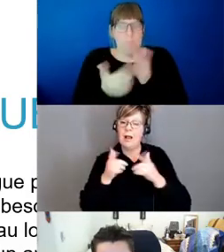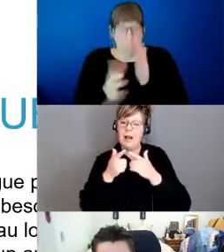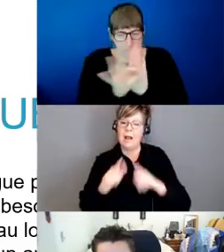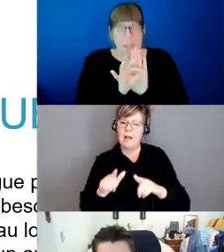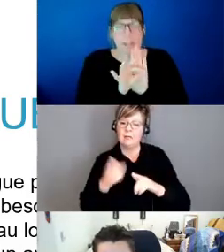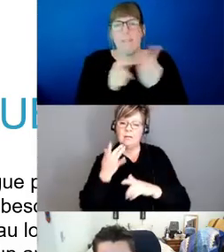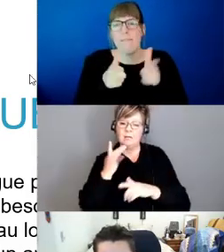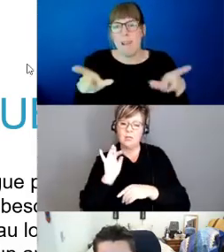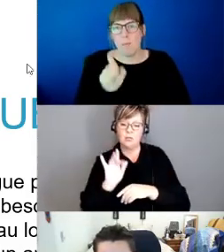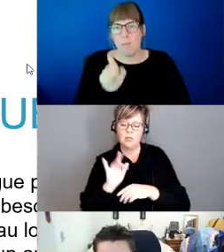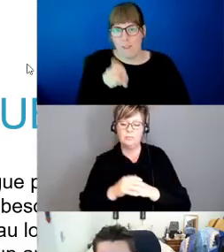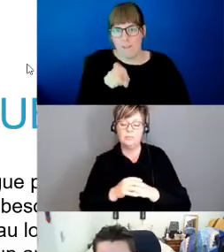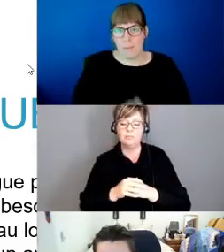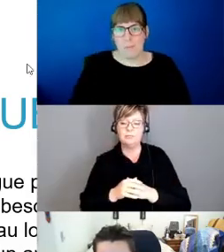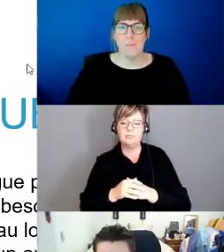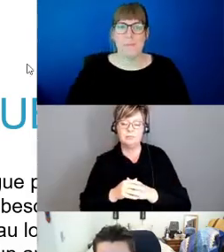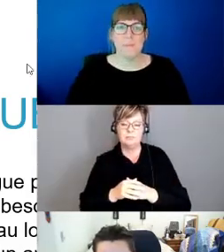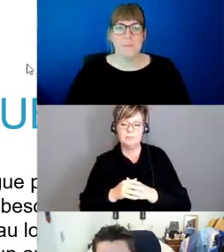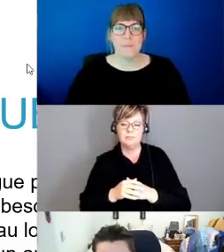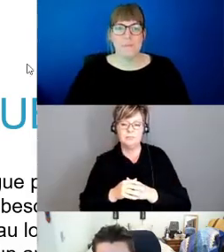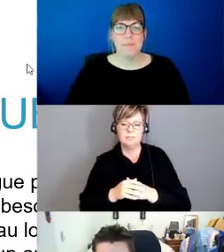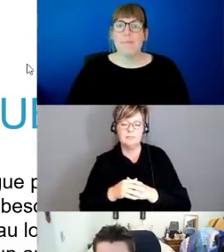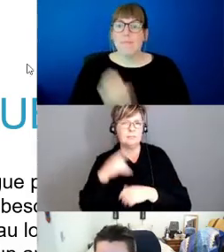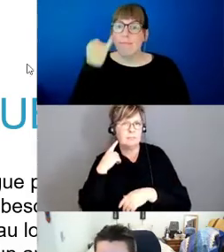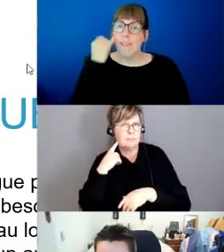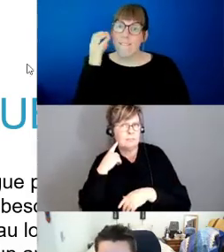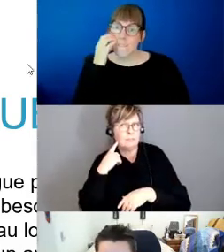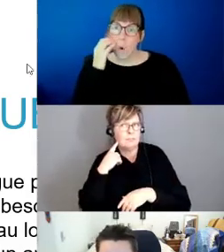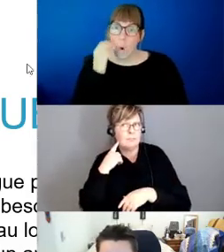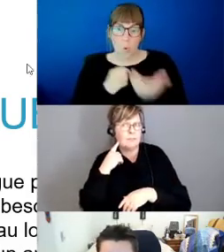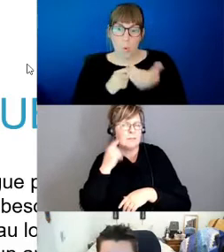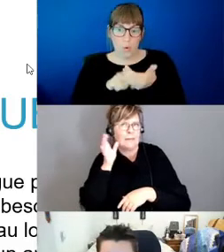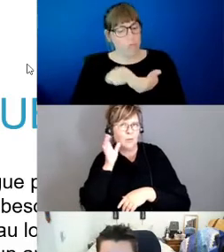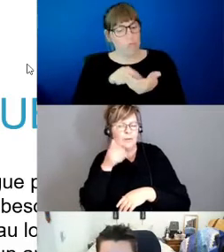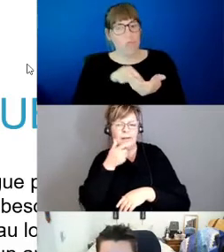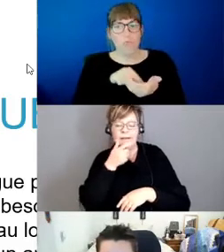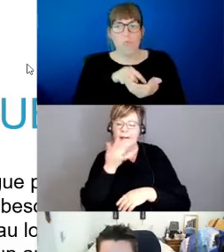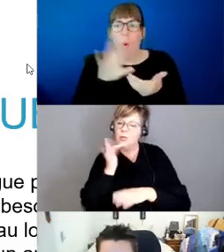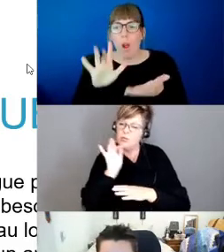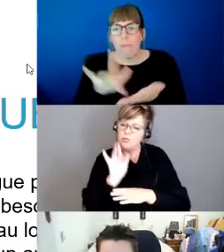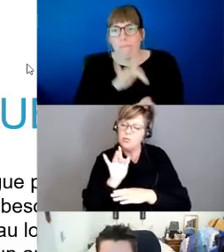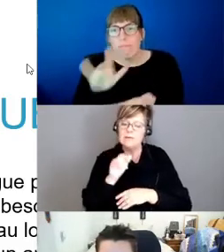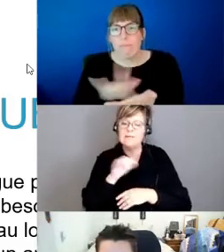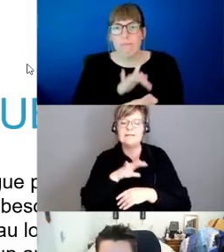IF YOU ARE USING A MOBILE DEVICE SUCH AS PHONE OR TABLET, YOU CAN FIND THE LANGUAGE OR INTERPRETATION